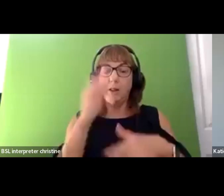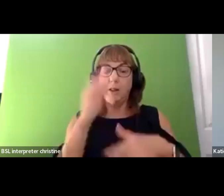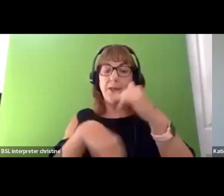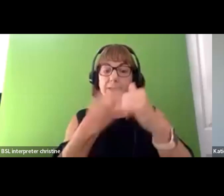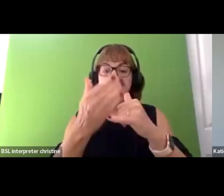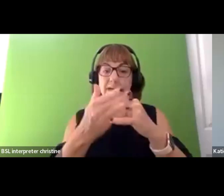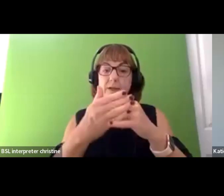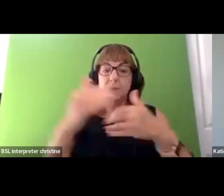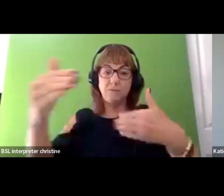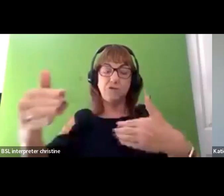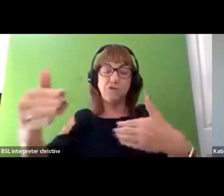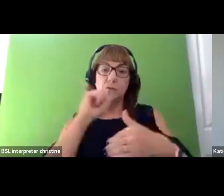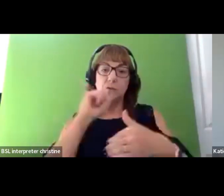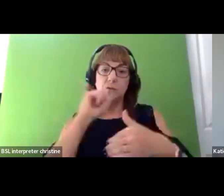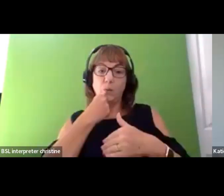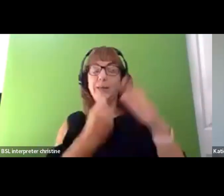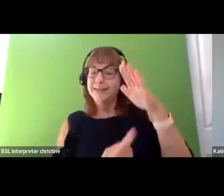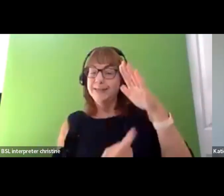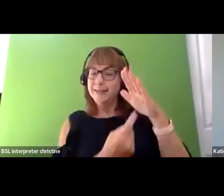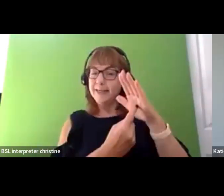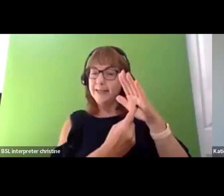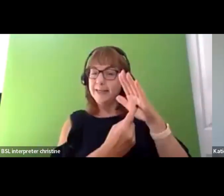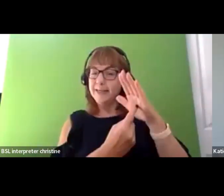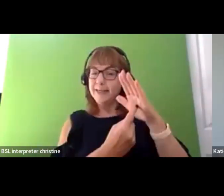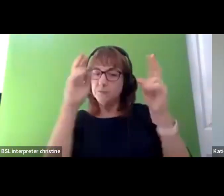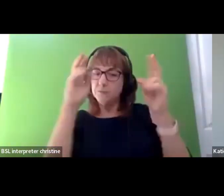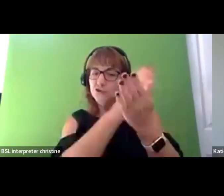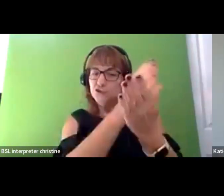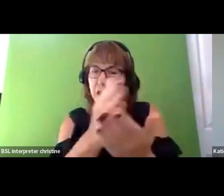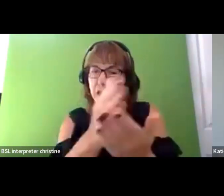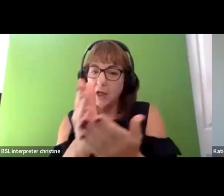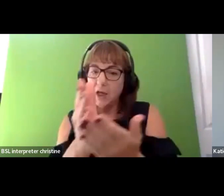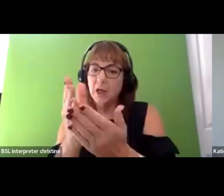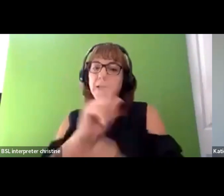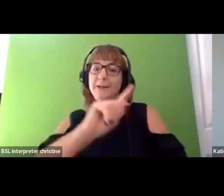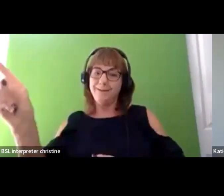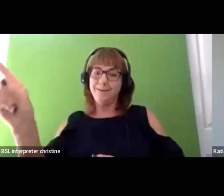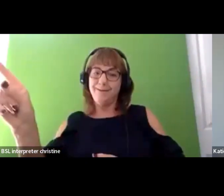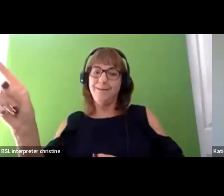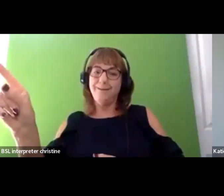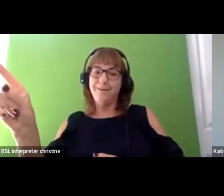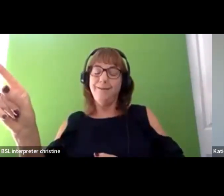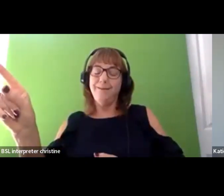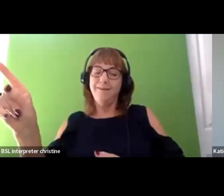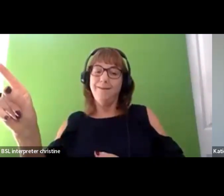try to pick out some key themes and share that with you after the event. But with that I'd like